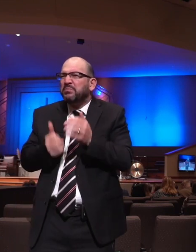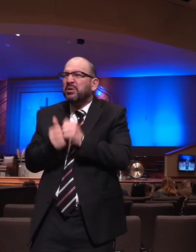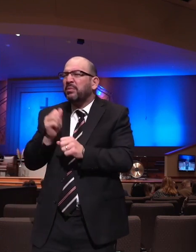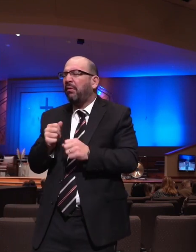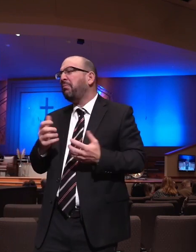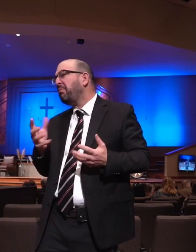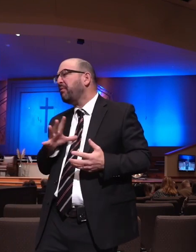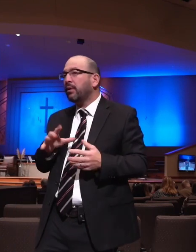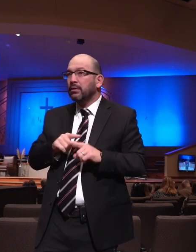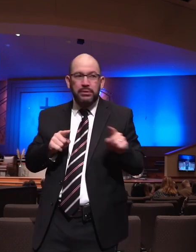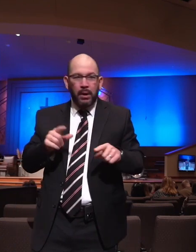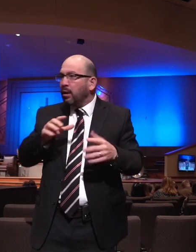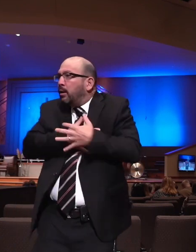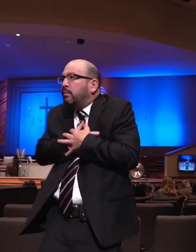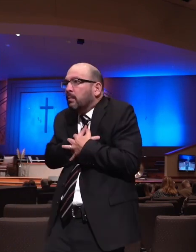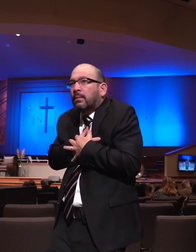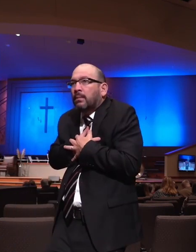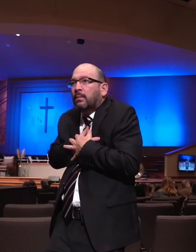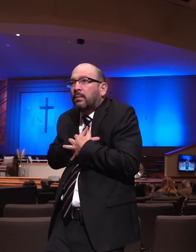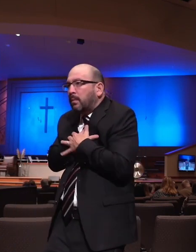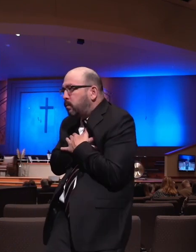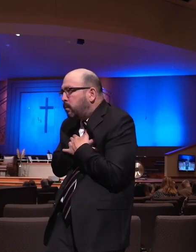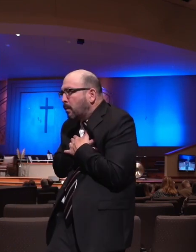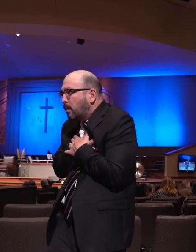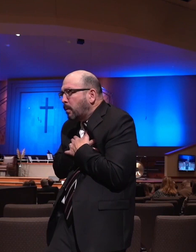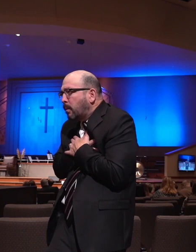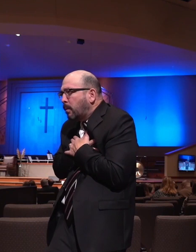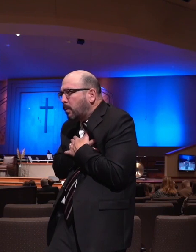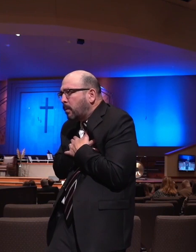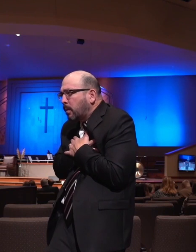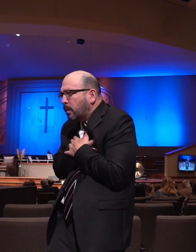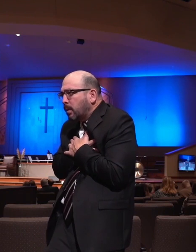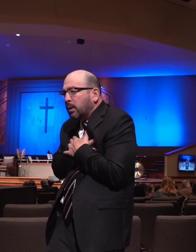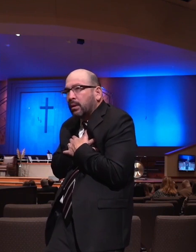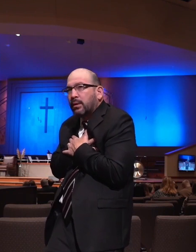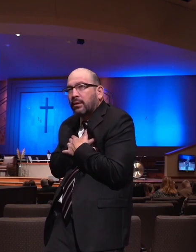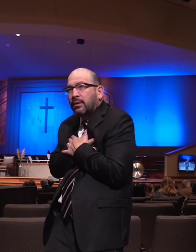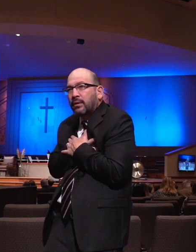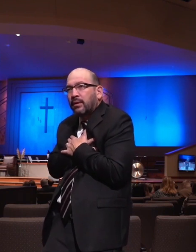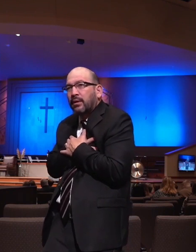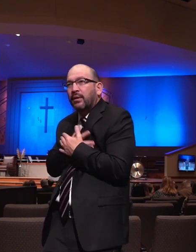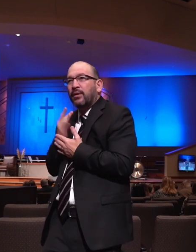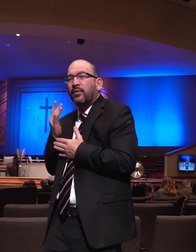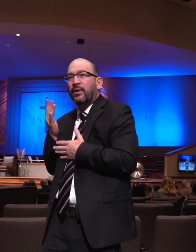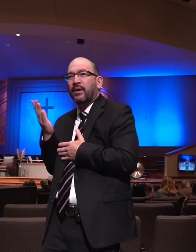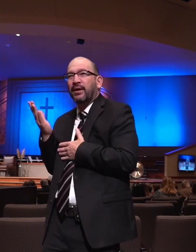I got to say this guy he held it so much like this because you know why